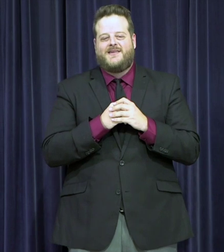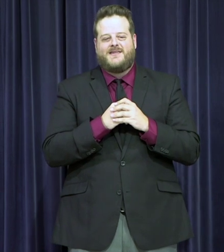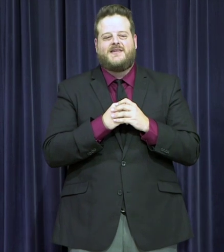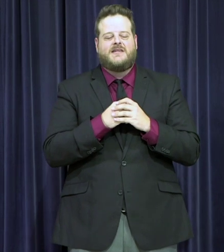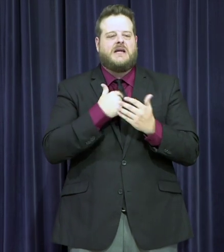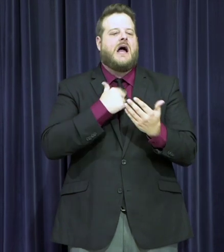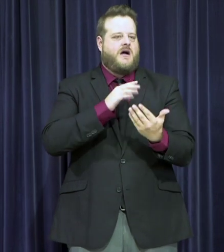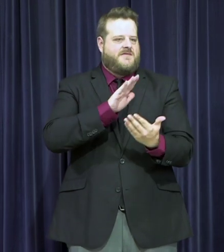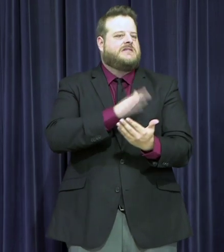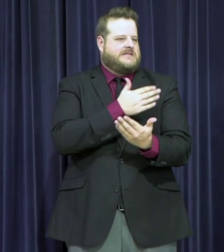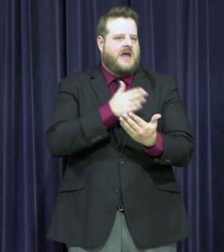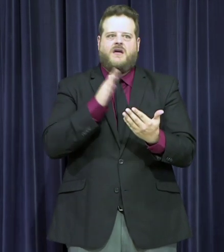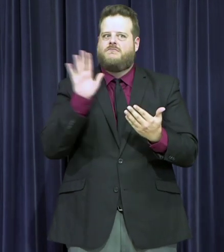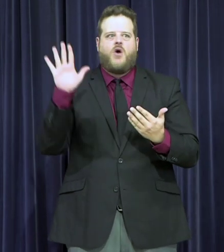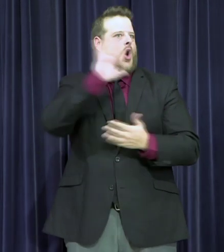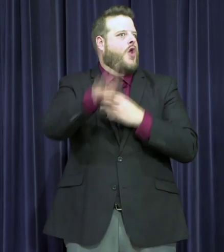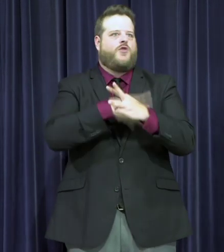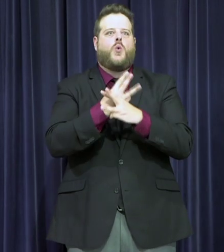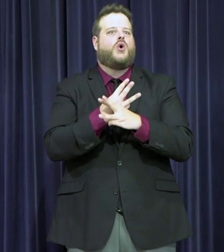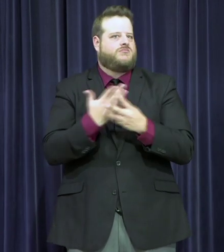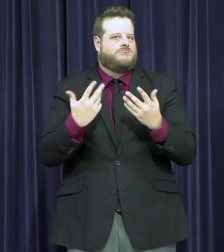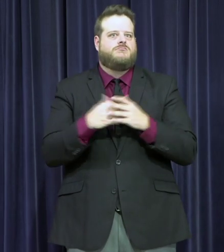I've sang in places all over the world.